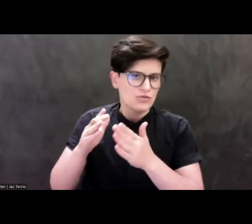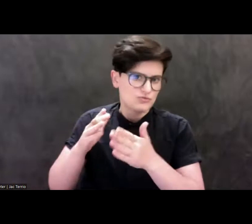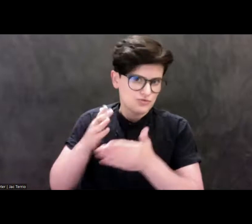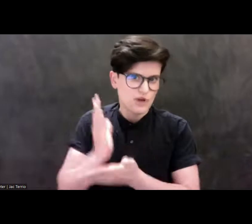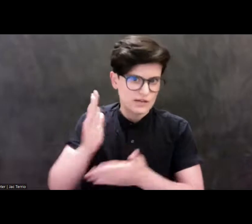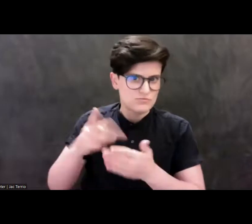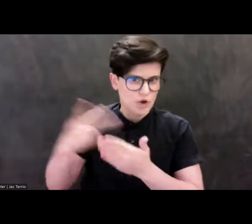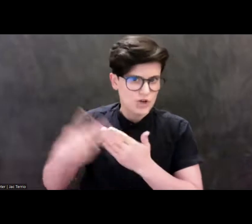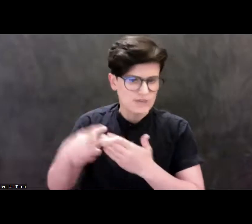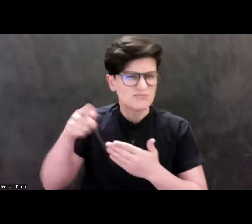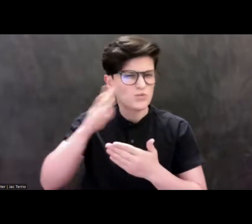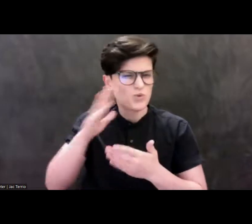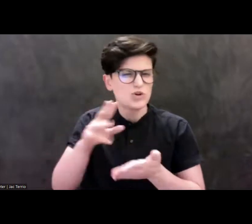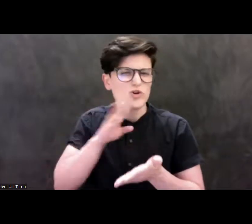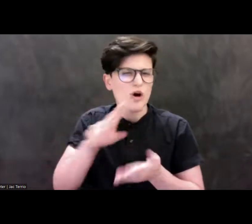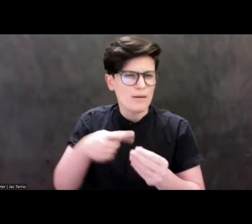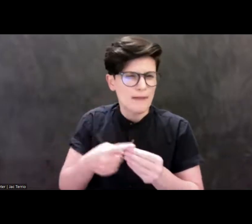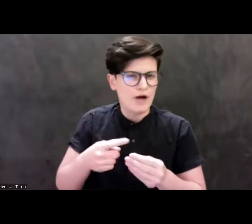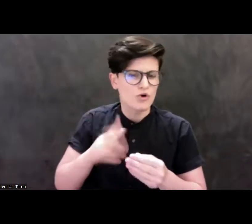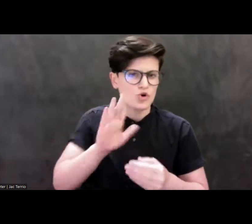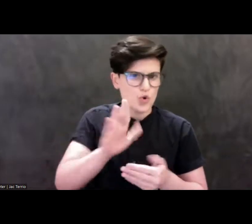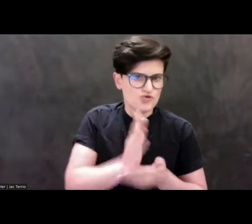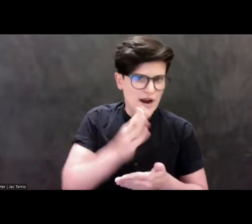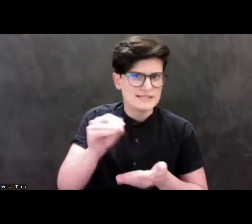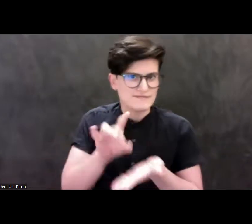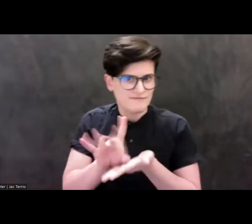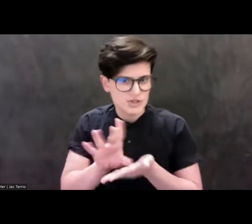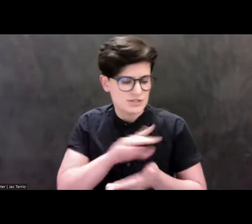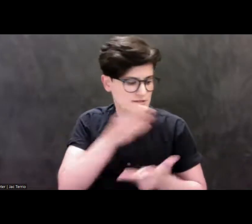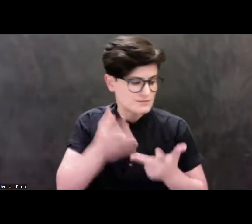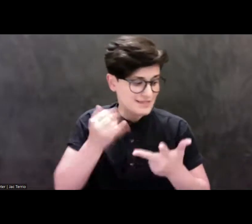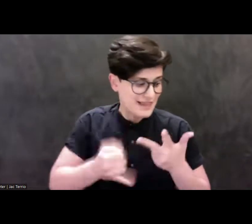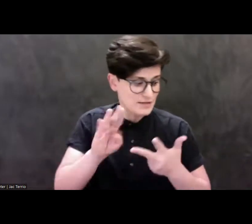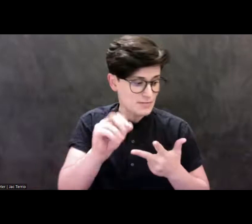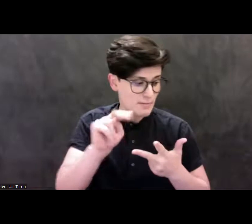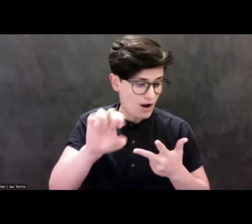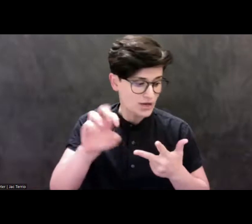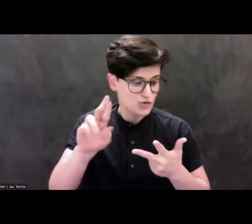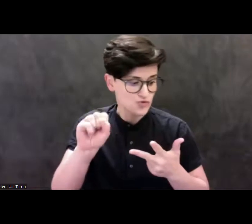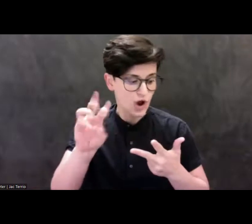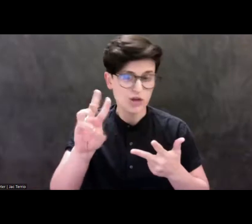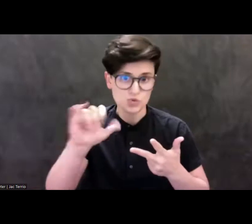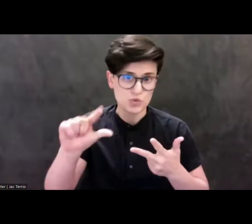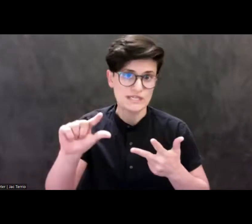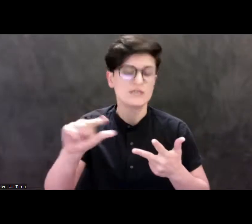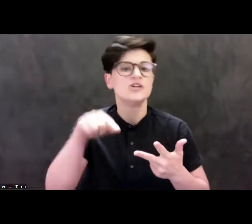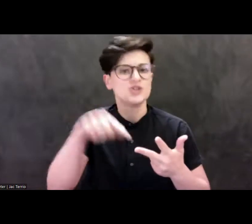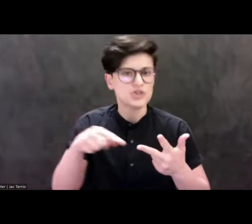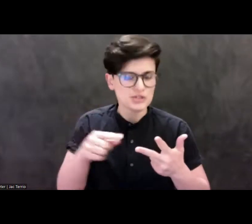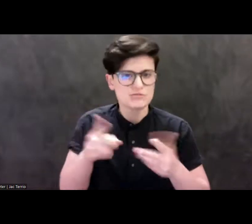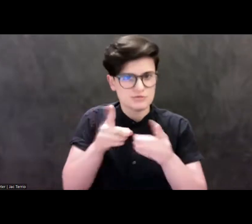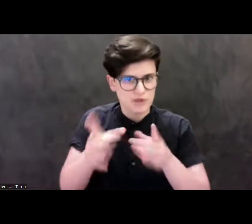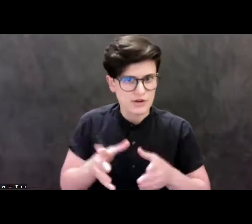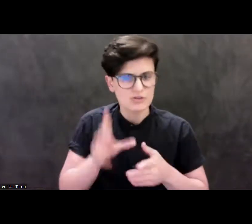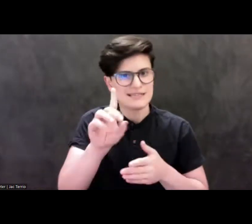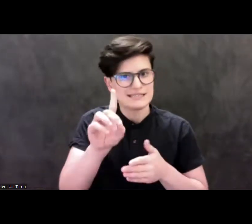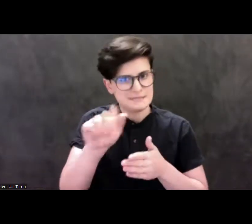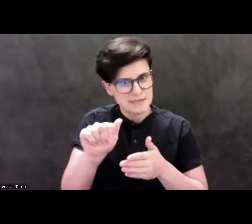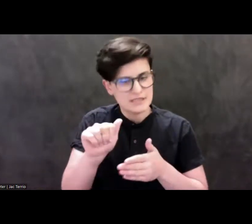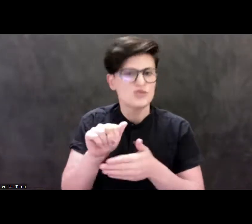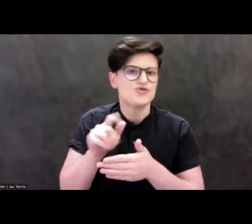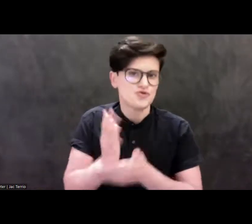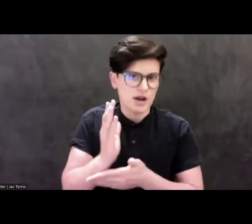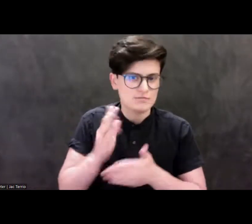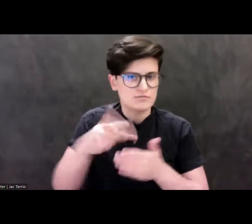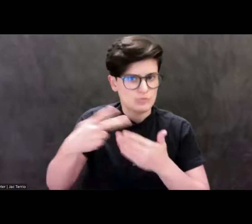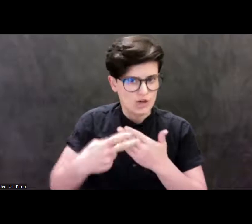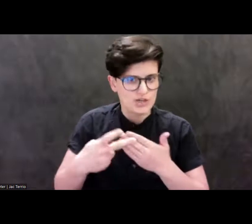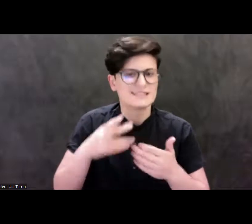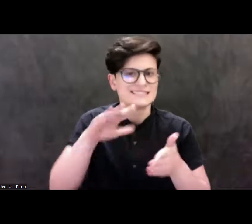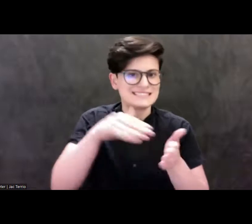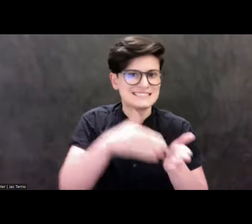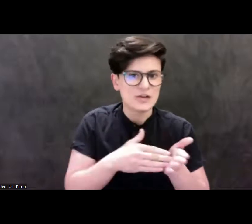The final speaker is Bonnie, JD and program director at the Center for children's advocacy.